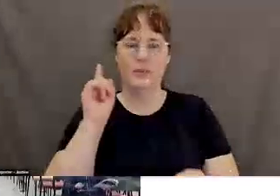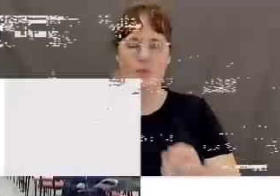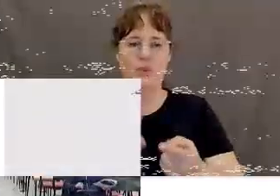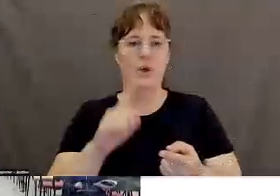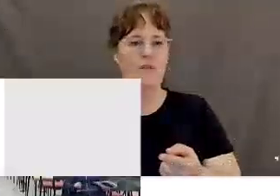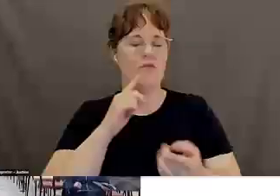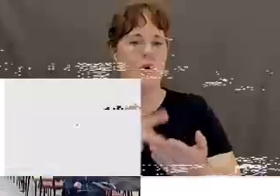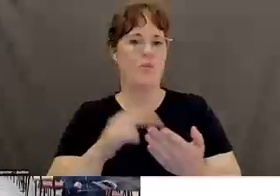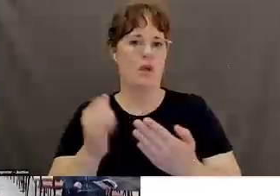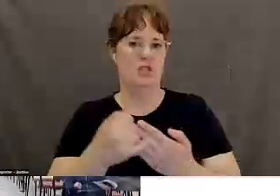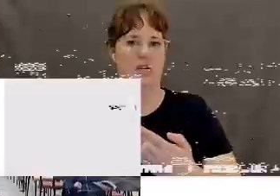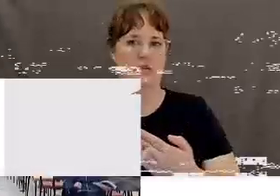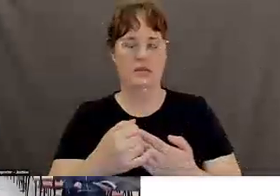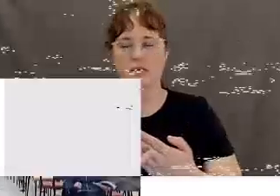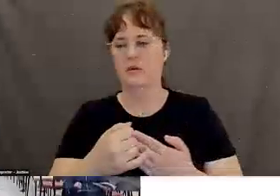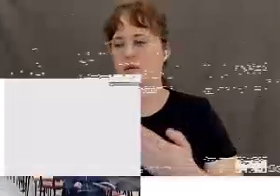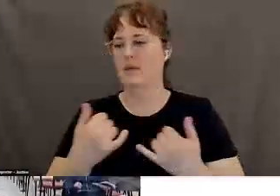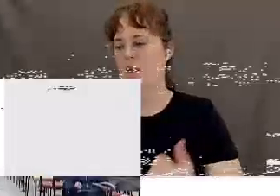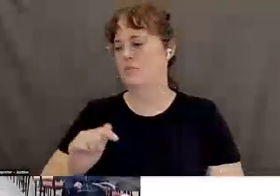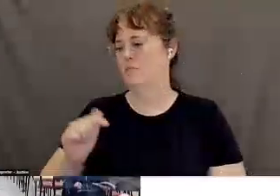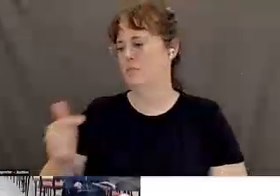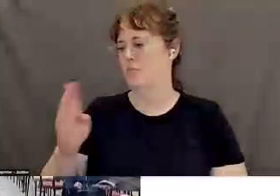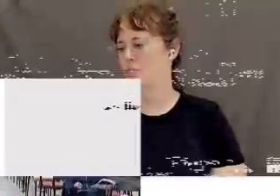Boardroom: I'll hand it to Brad for next steps. Next slide.